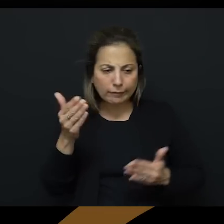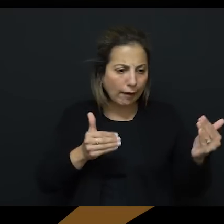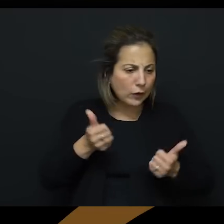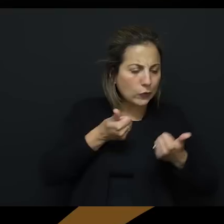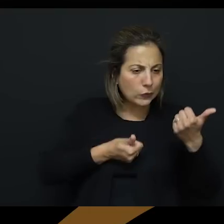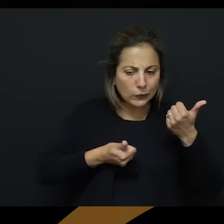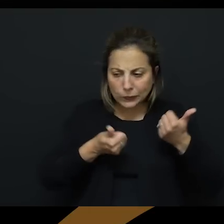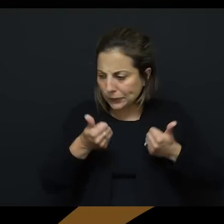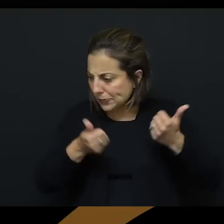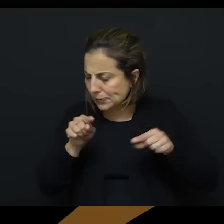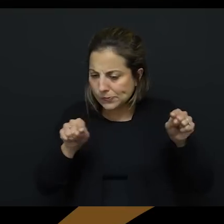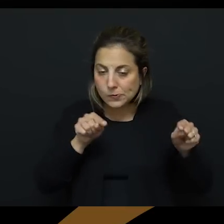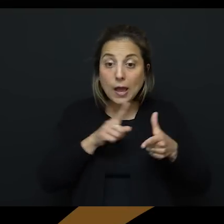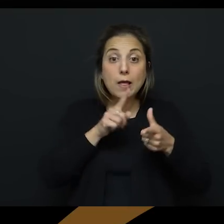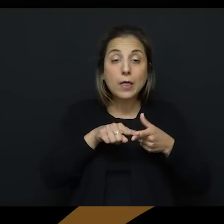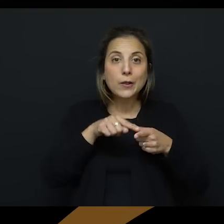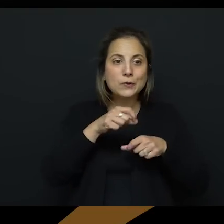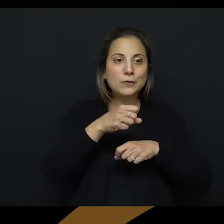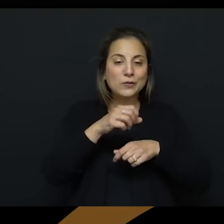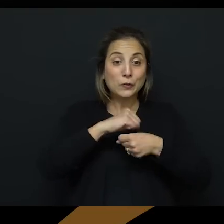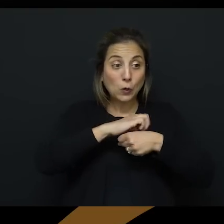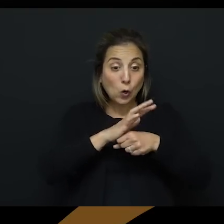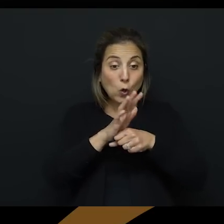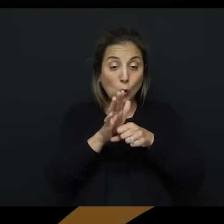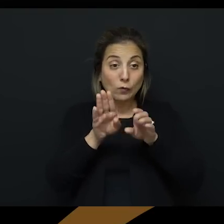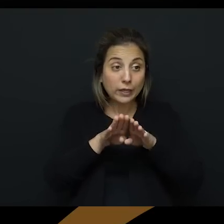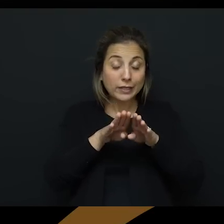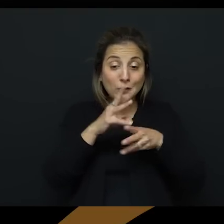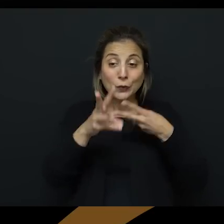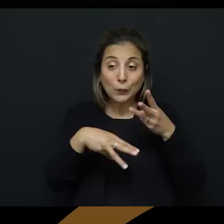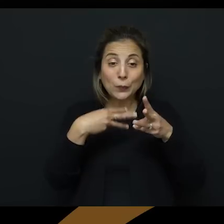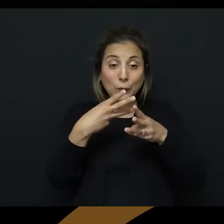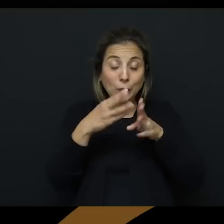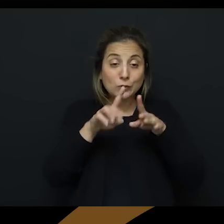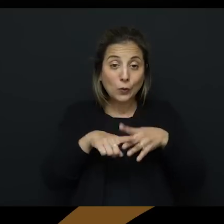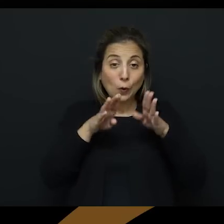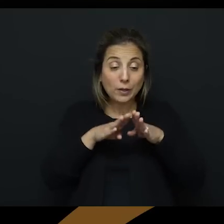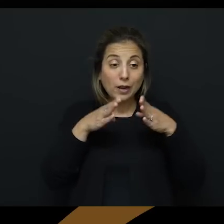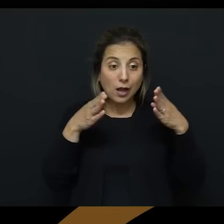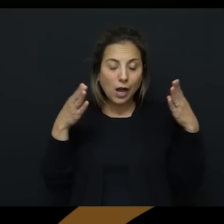And once the world started opening up again, we started casting the child version of the character.